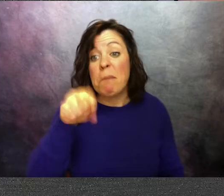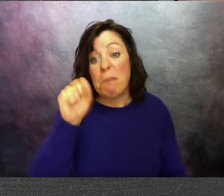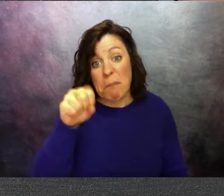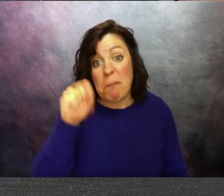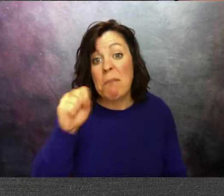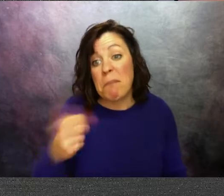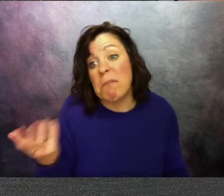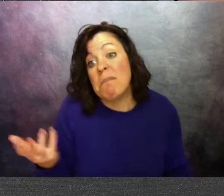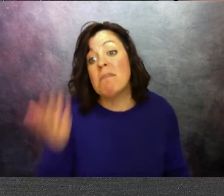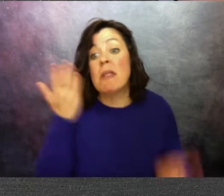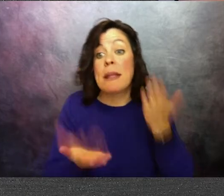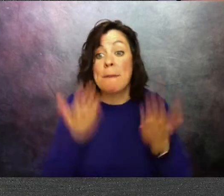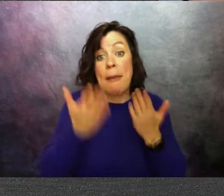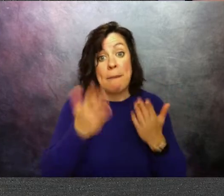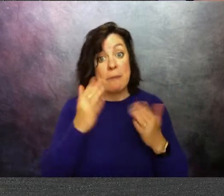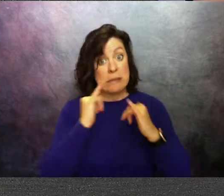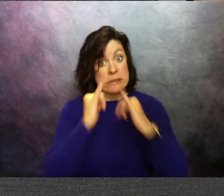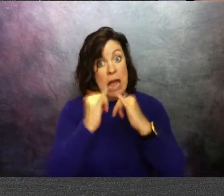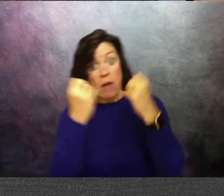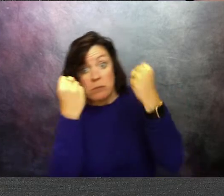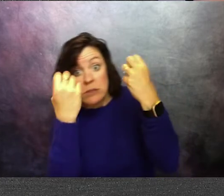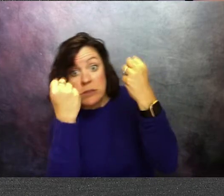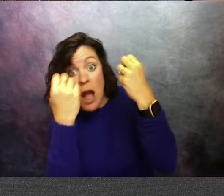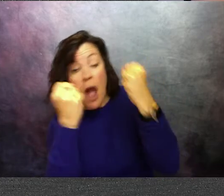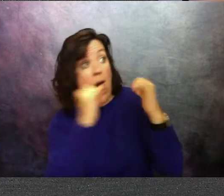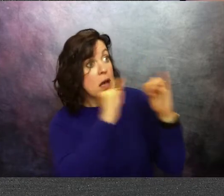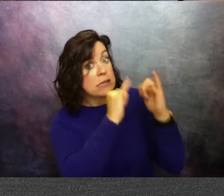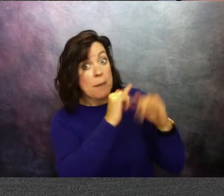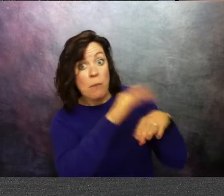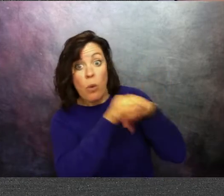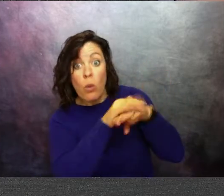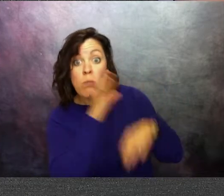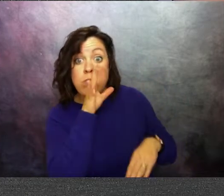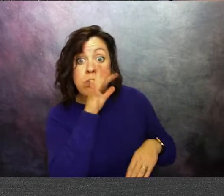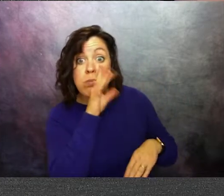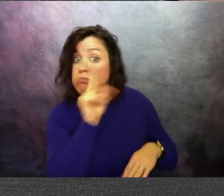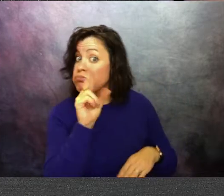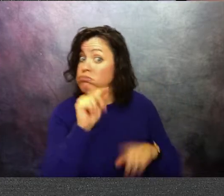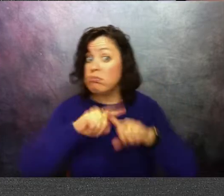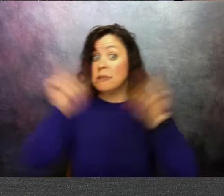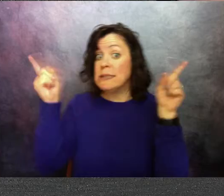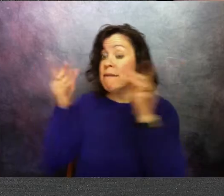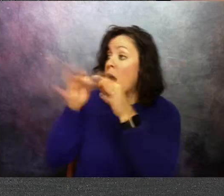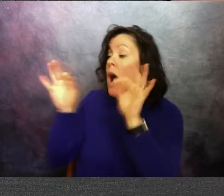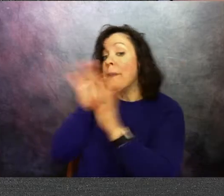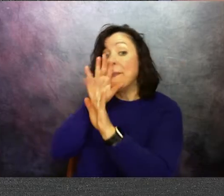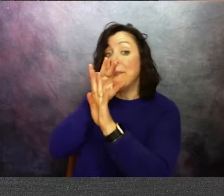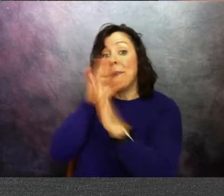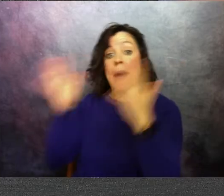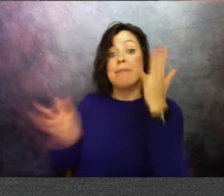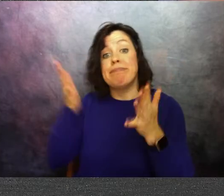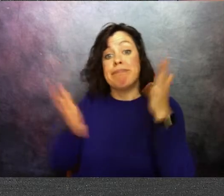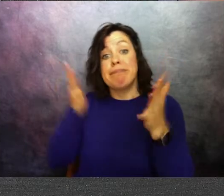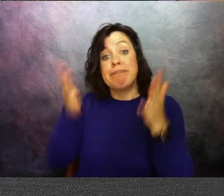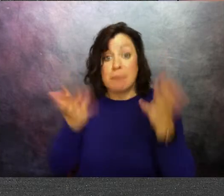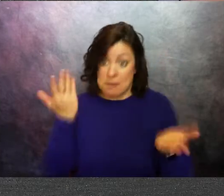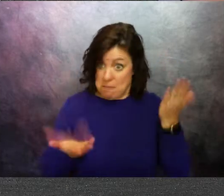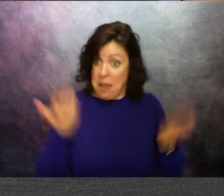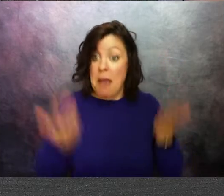They might speak different languages. Get all these different people all over the world.